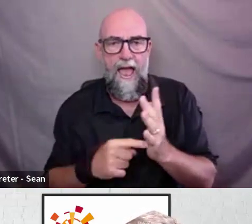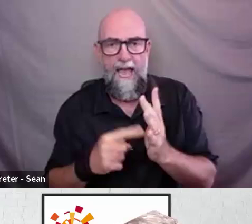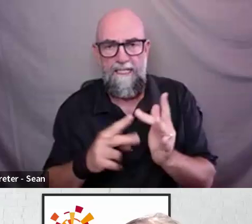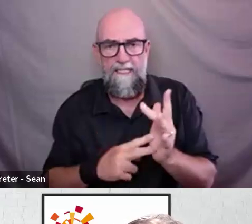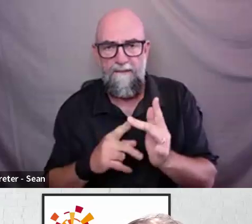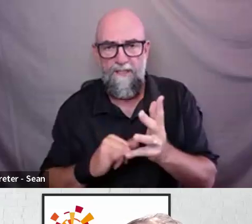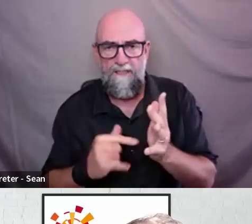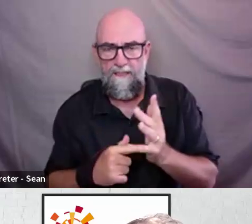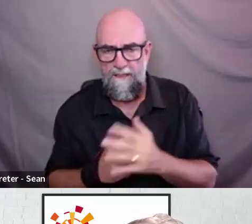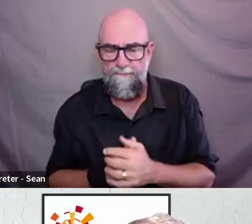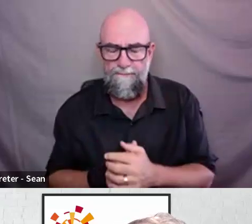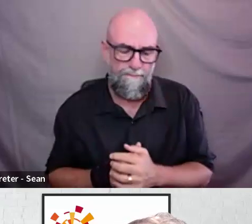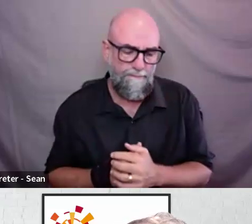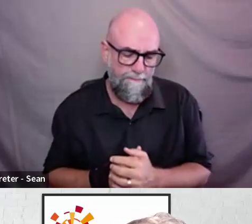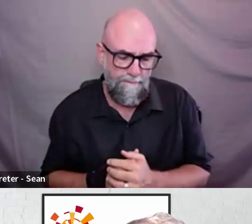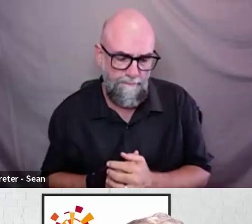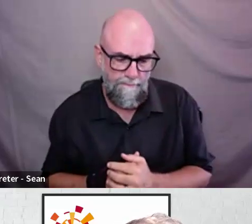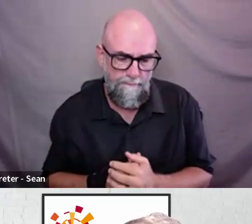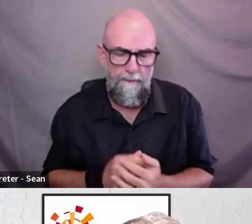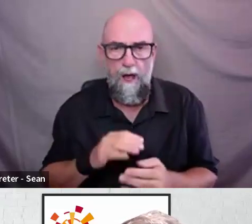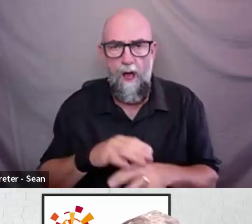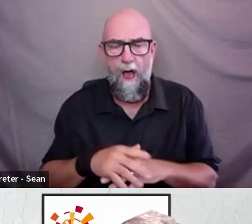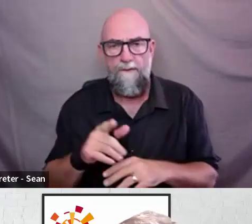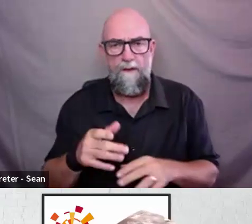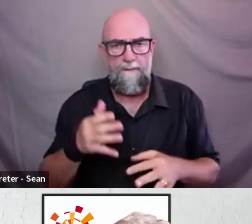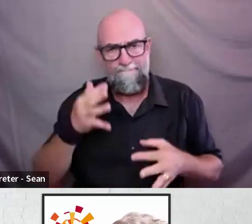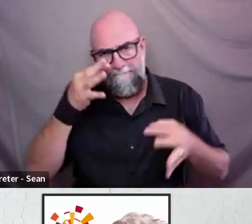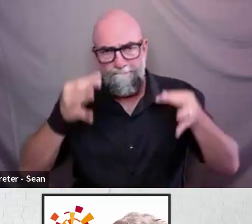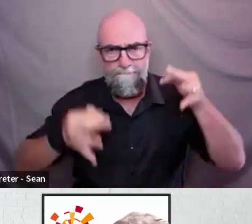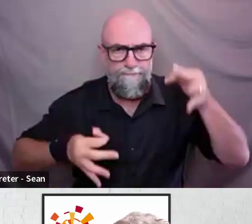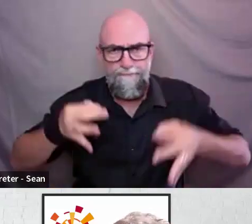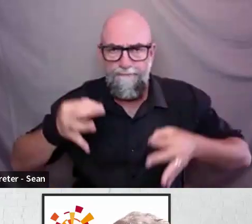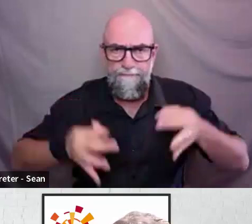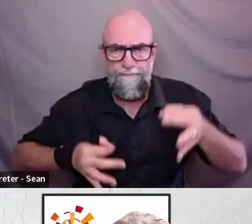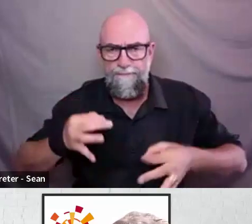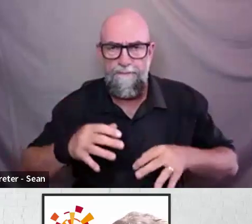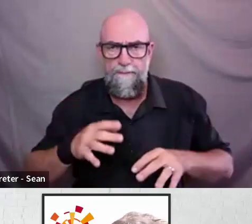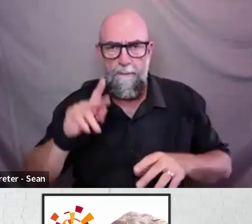will be a lot more on the moderate and, and we had these conversations where